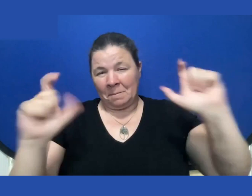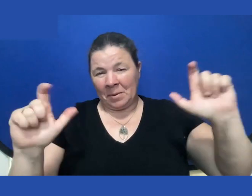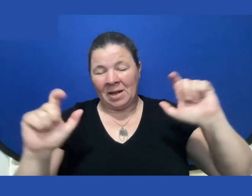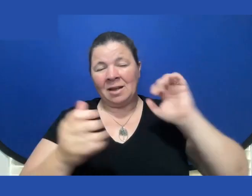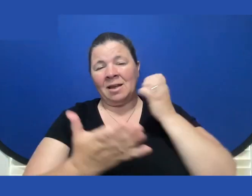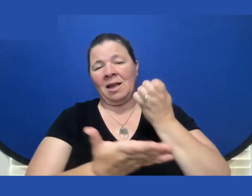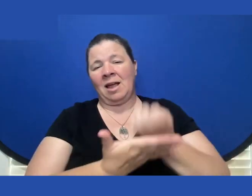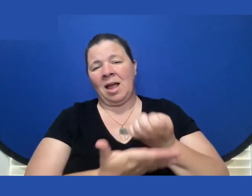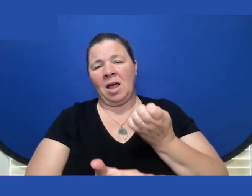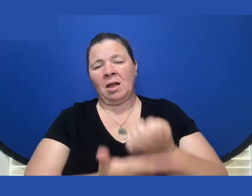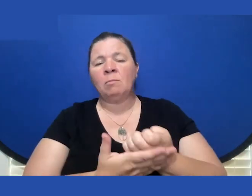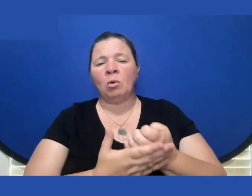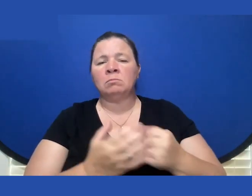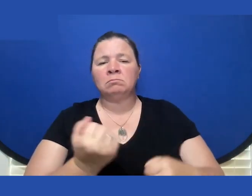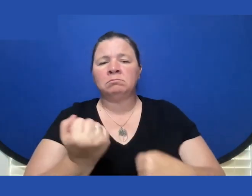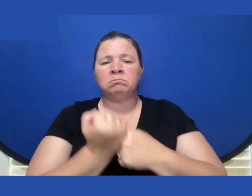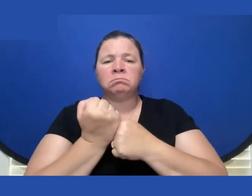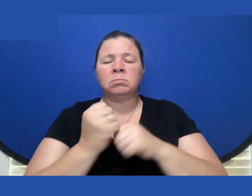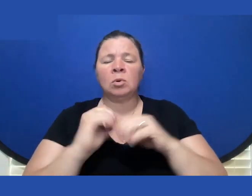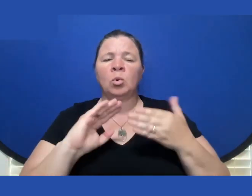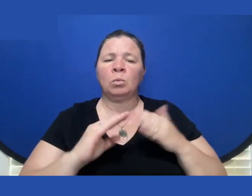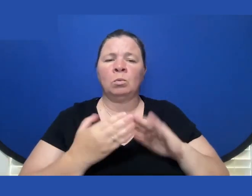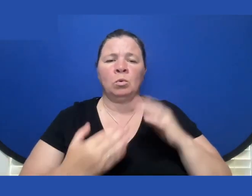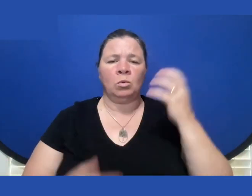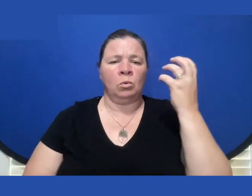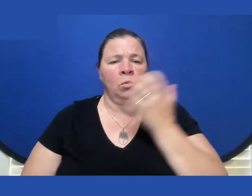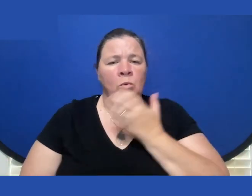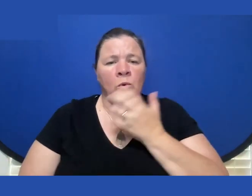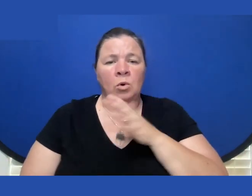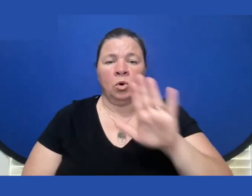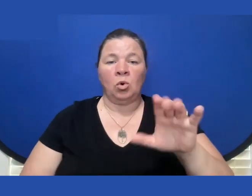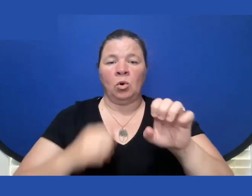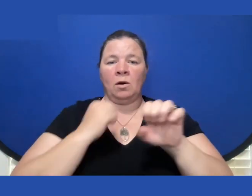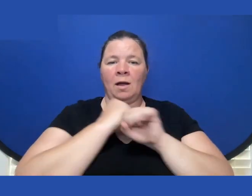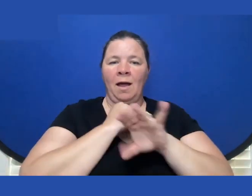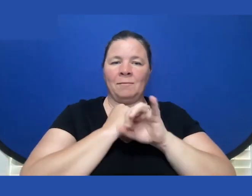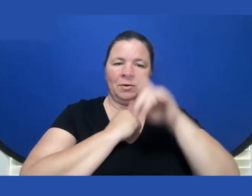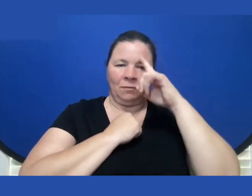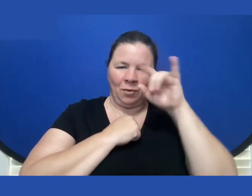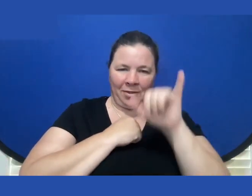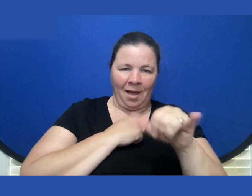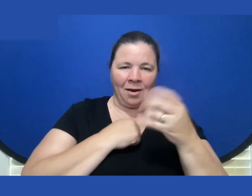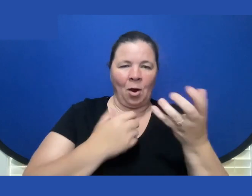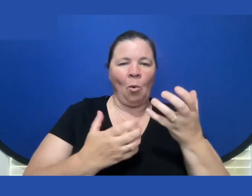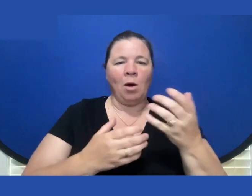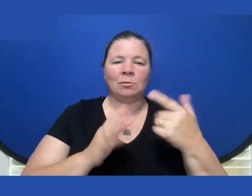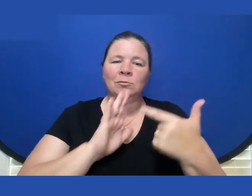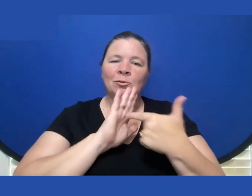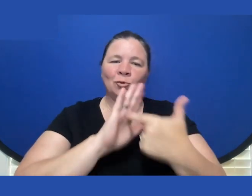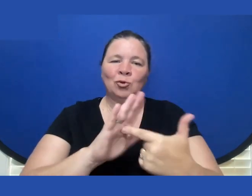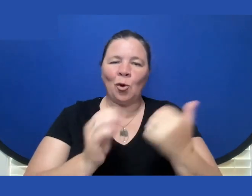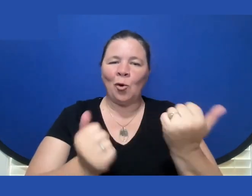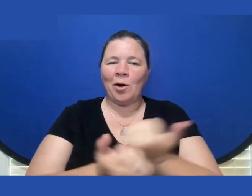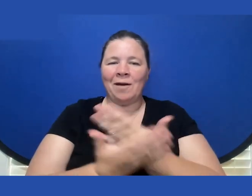that's supporting these communities so well. And so, you're just the advertisement for that. I just wanna bring you along and show you every time,